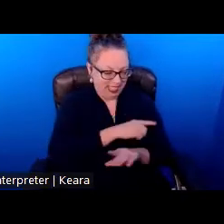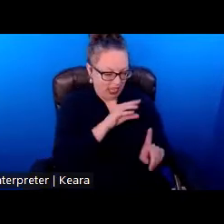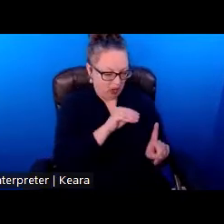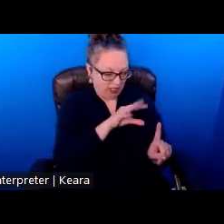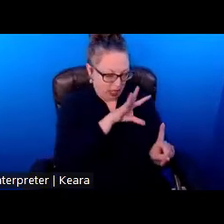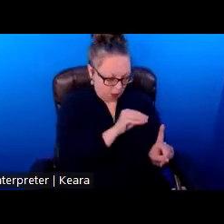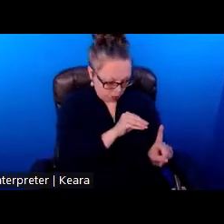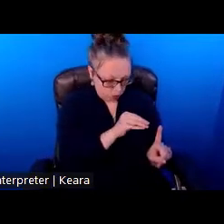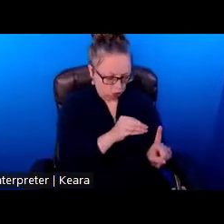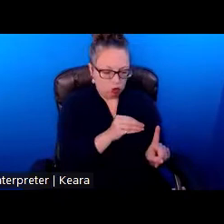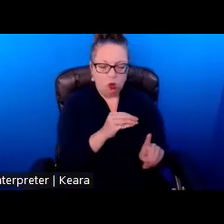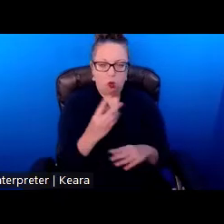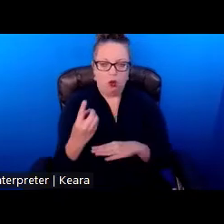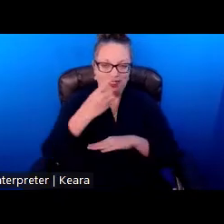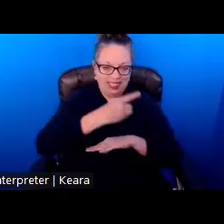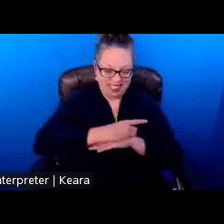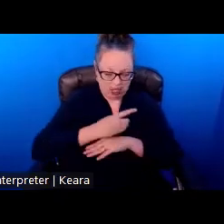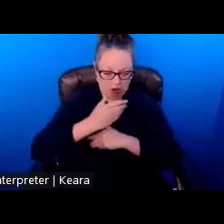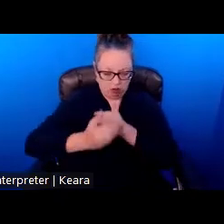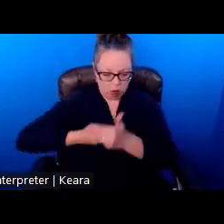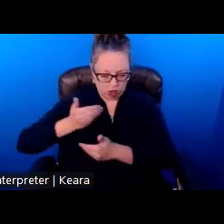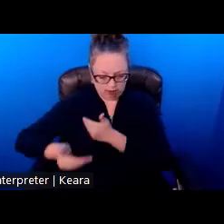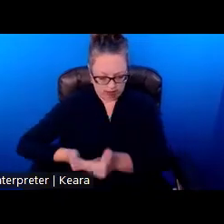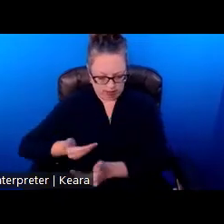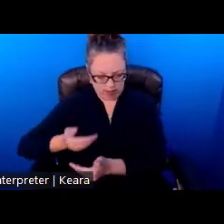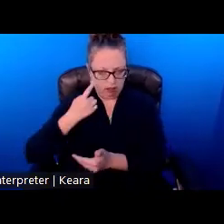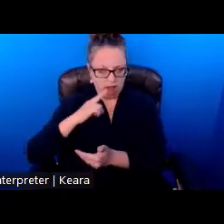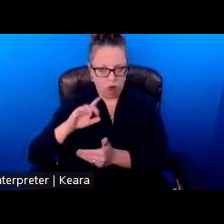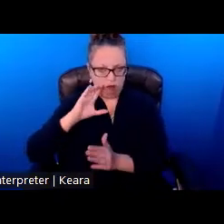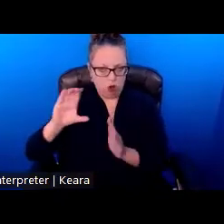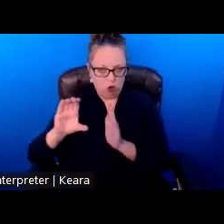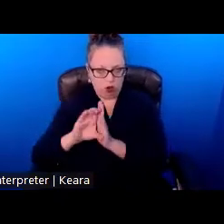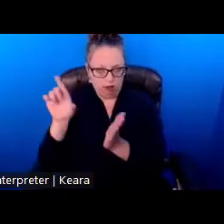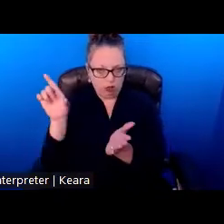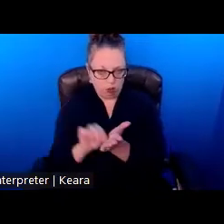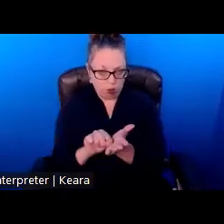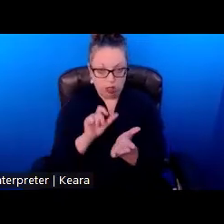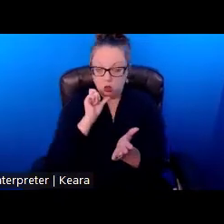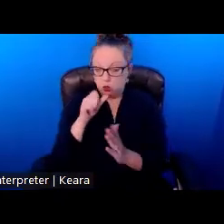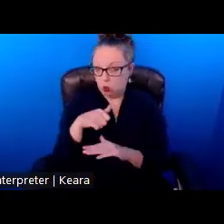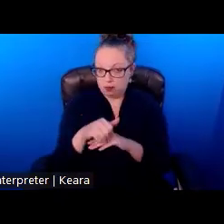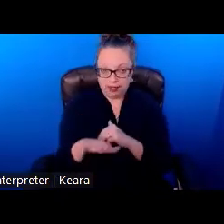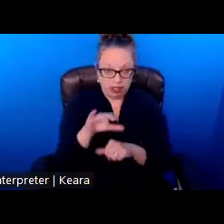of processing for a photographic print. Do not submit works in progress or work completed